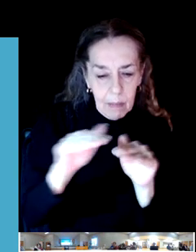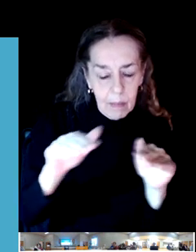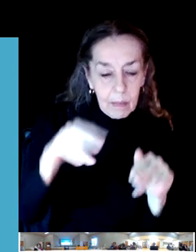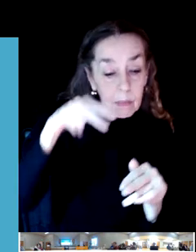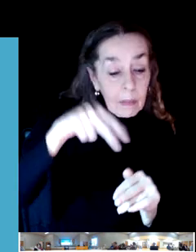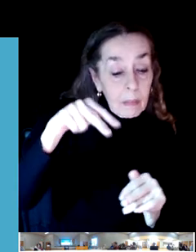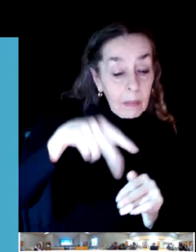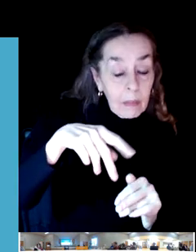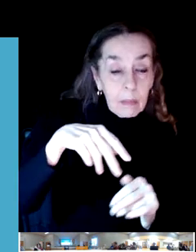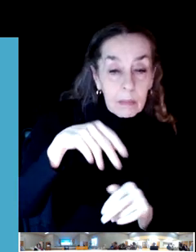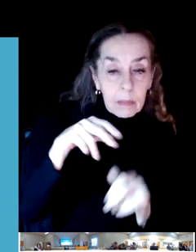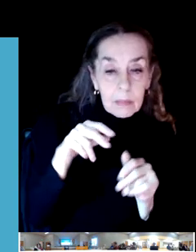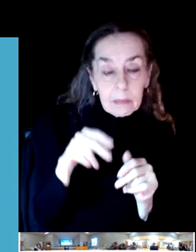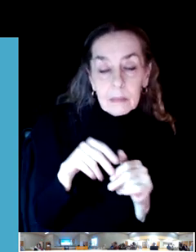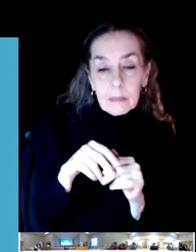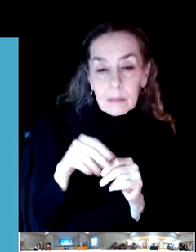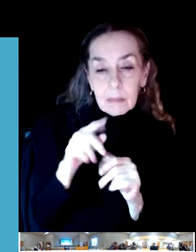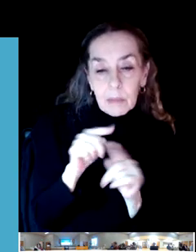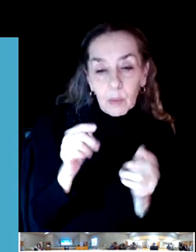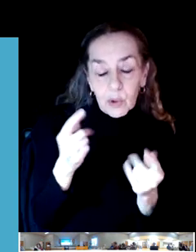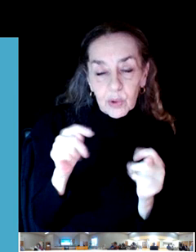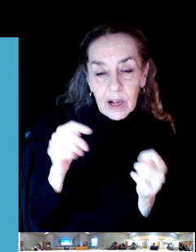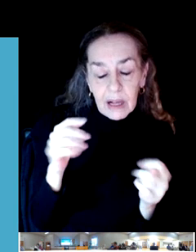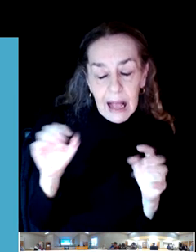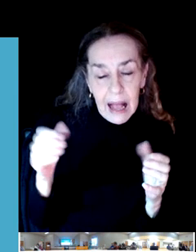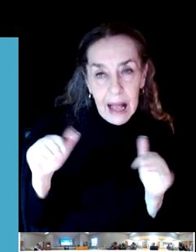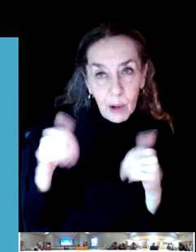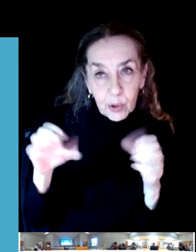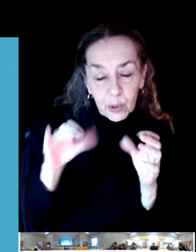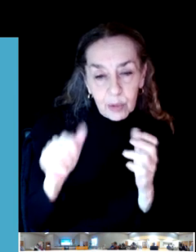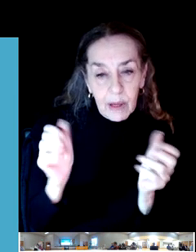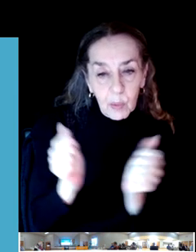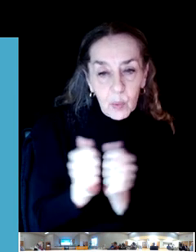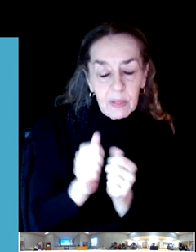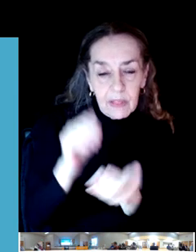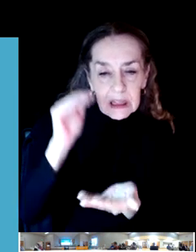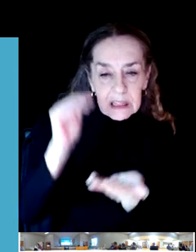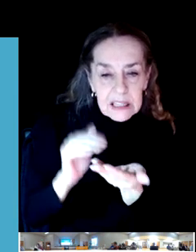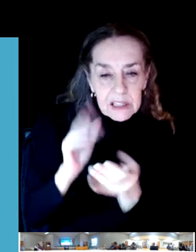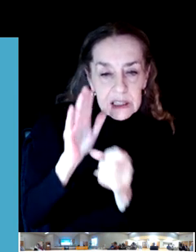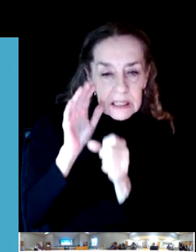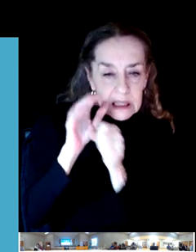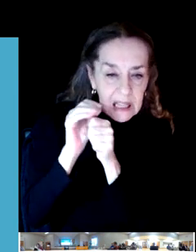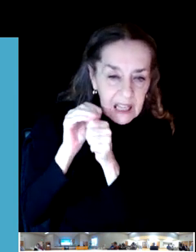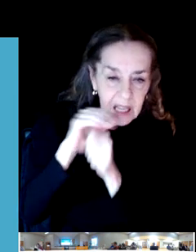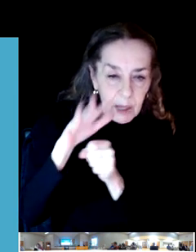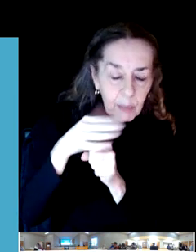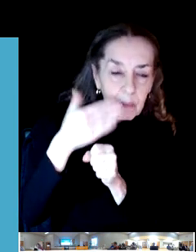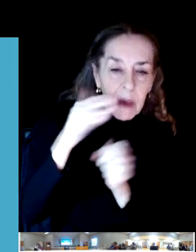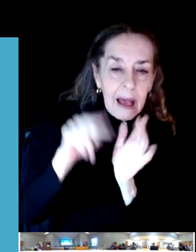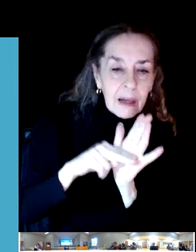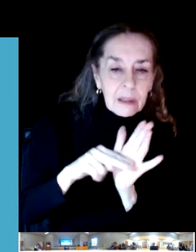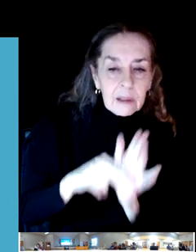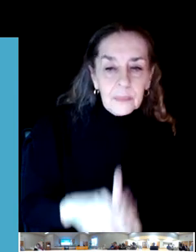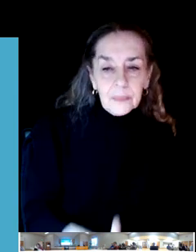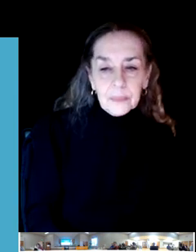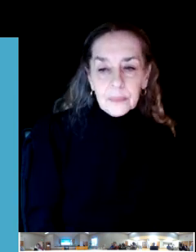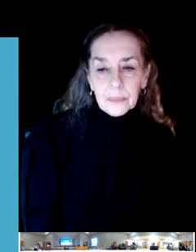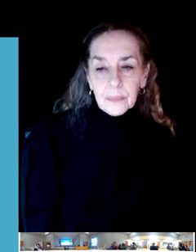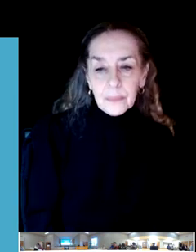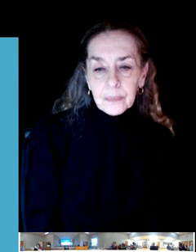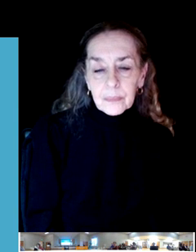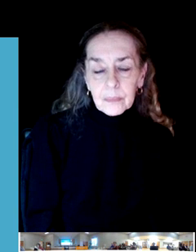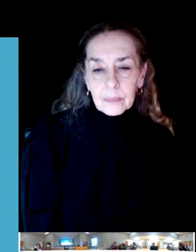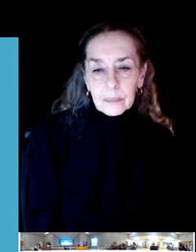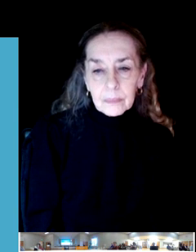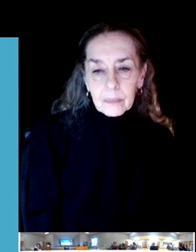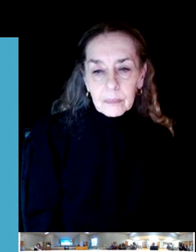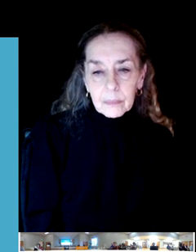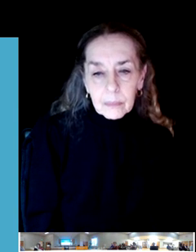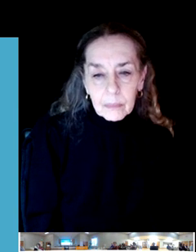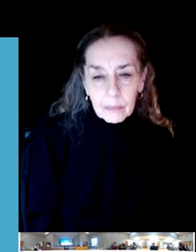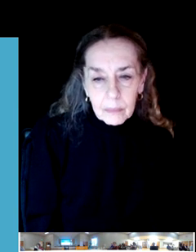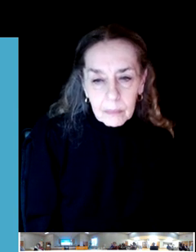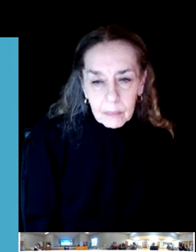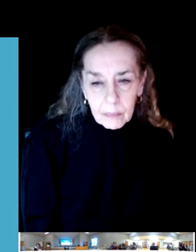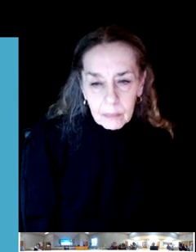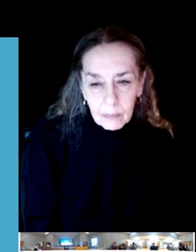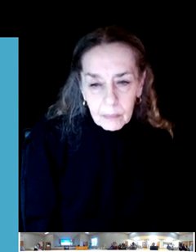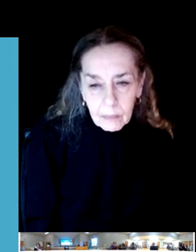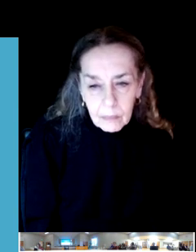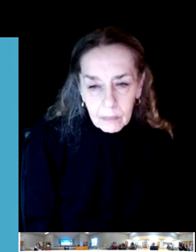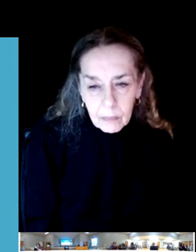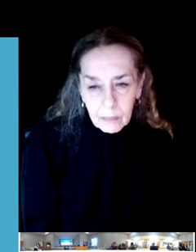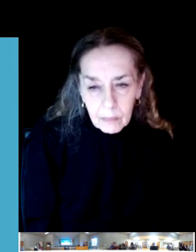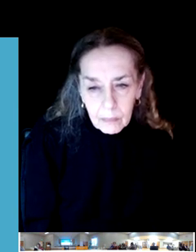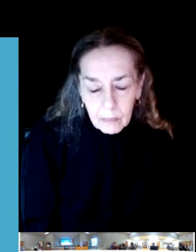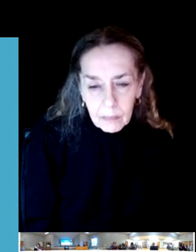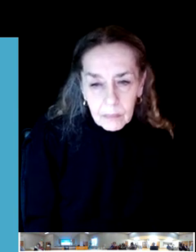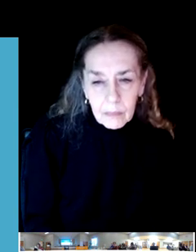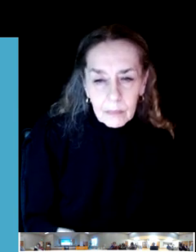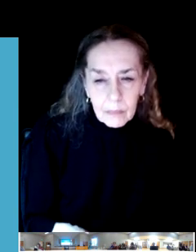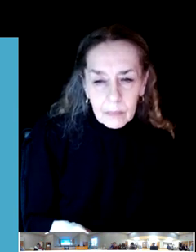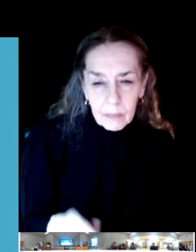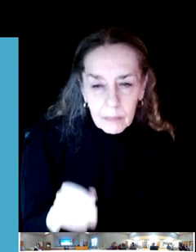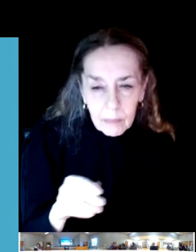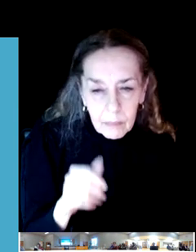Any consideration for charging stations and parking for e-bikes that's more secure than